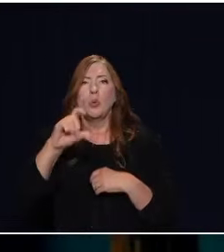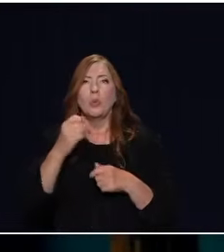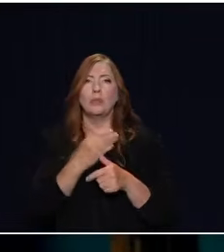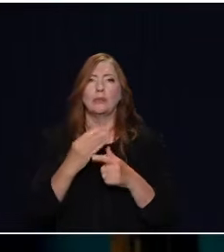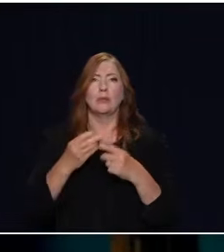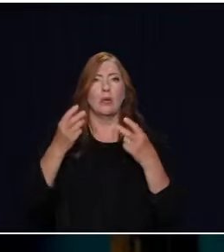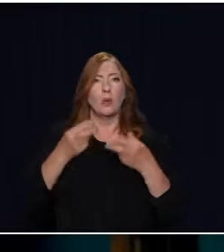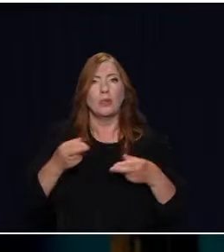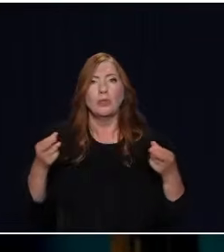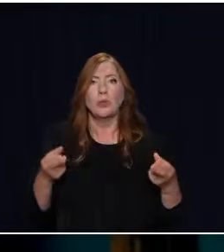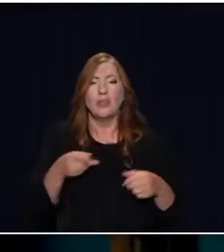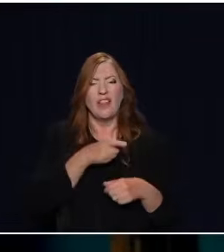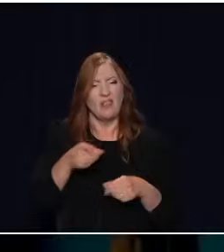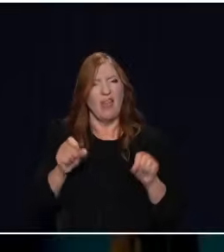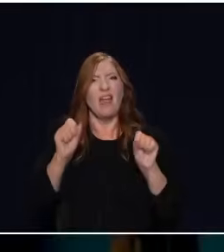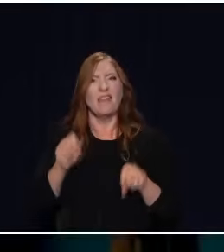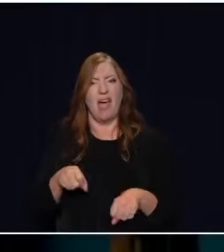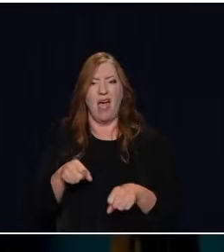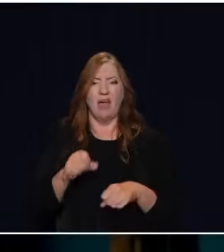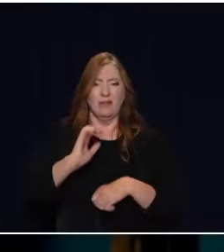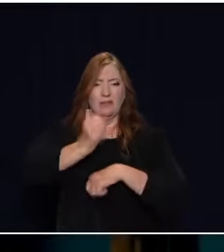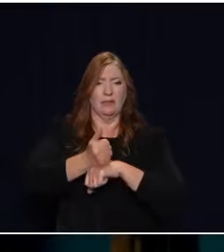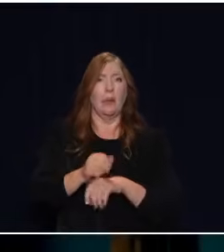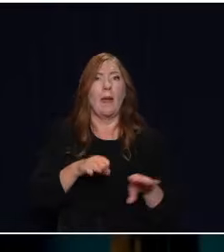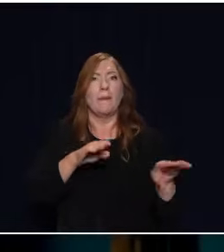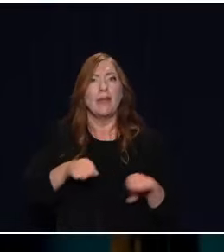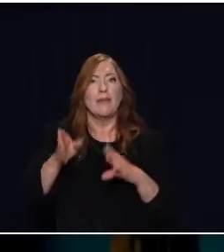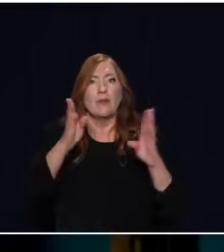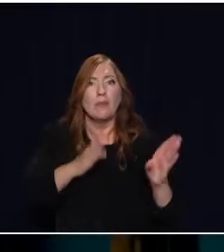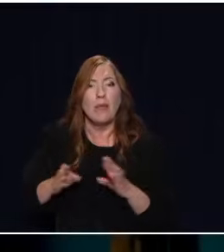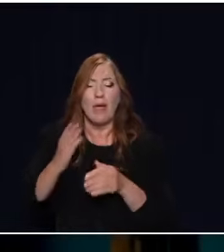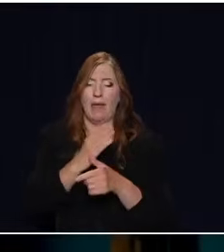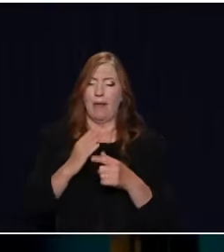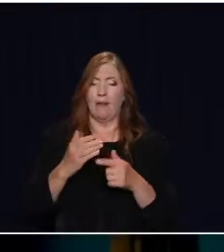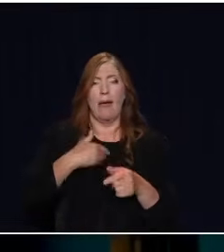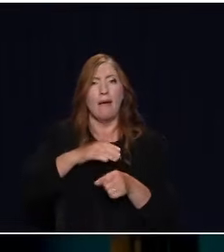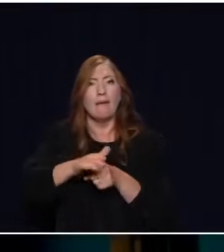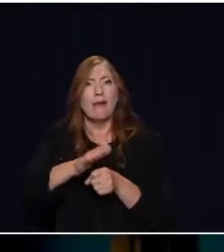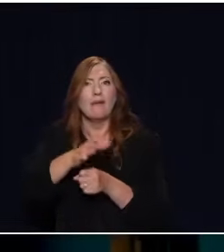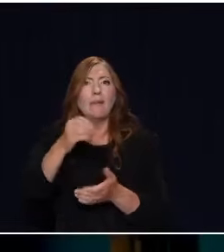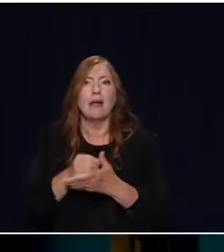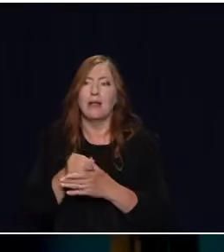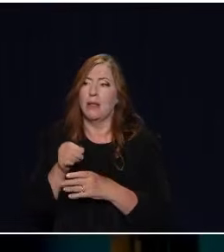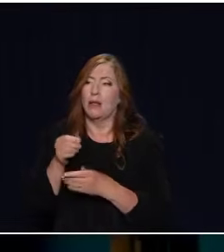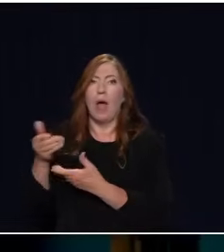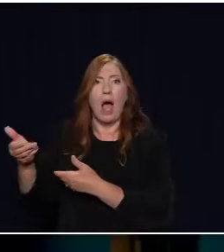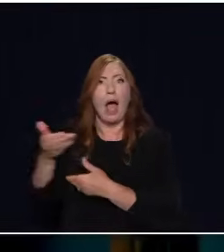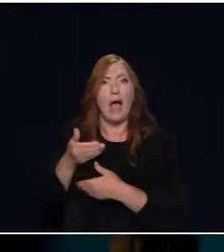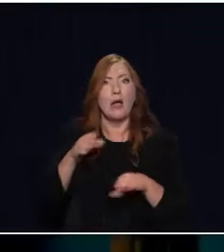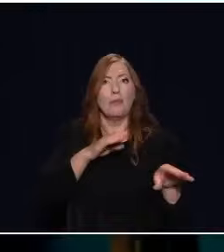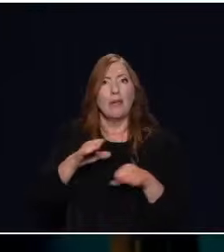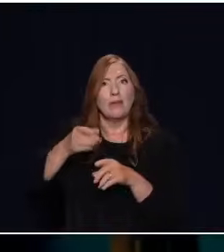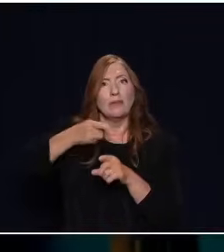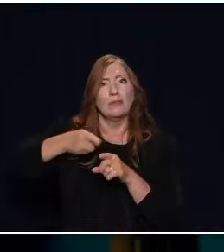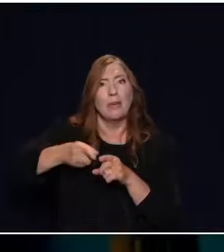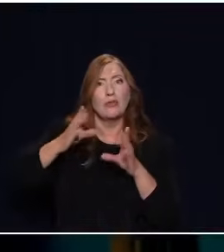SCHOOL DISTRICTS, GIVING THEM THE TOOLS AND THE RESOURCES TO